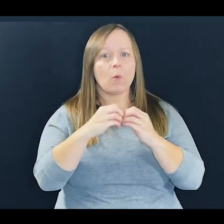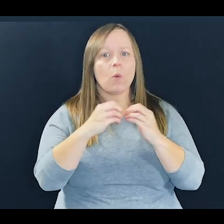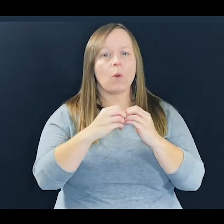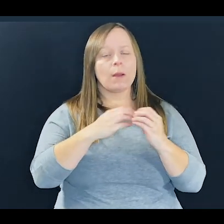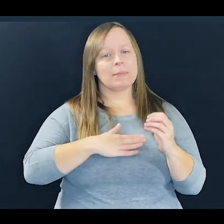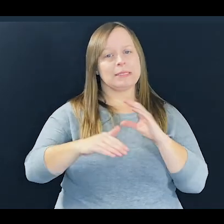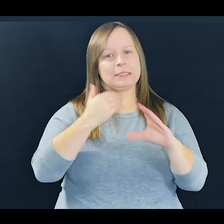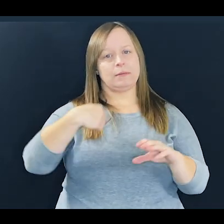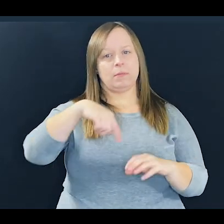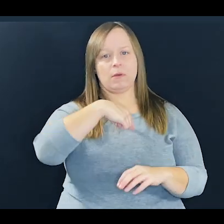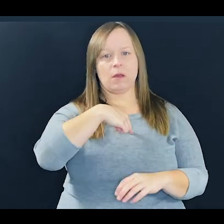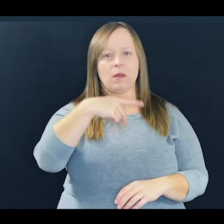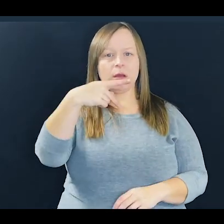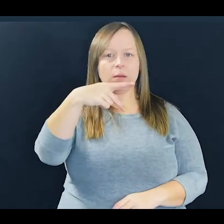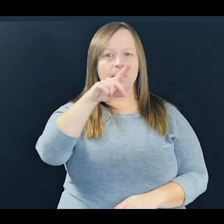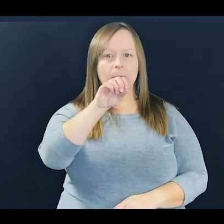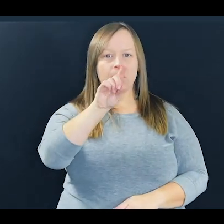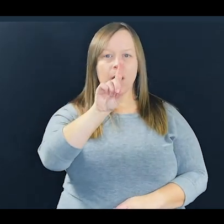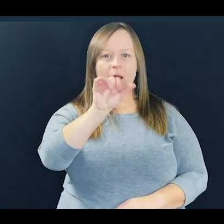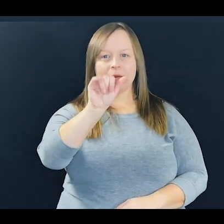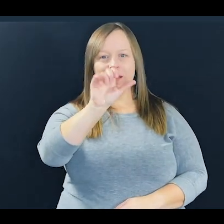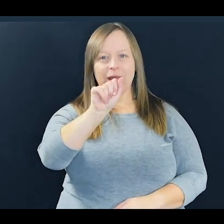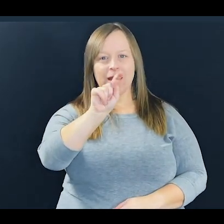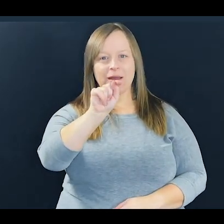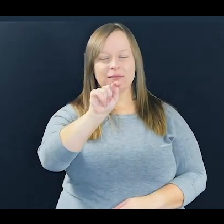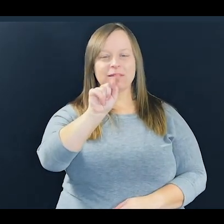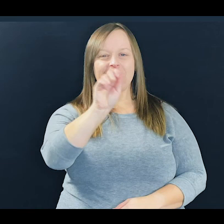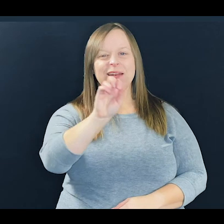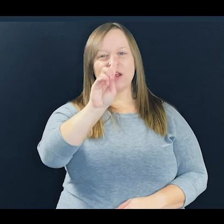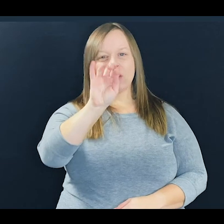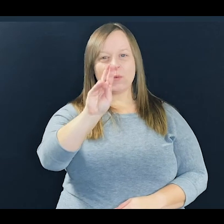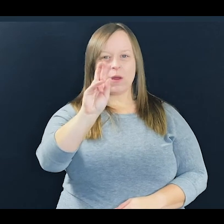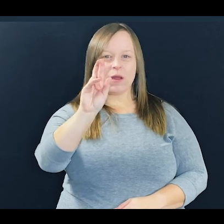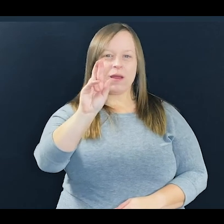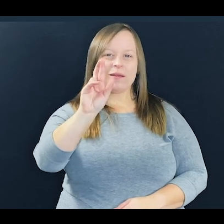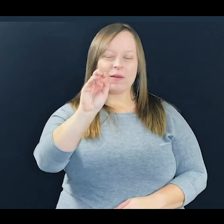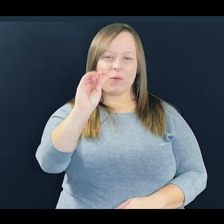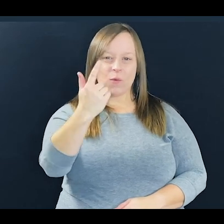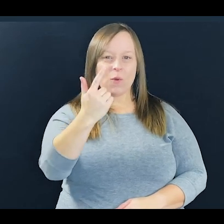us to discuss, please email podcast@drny.org